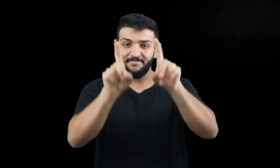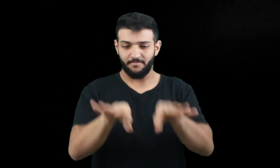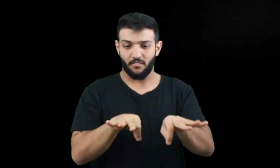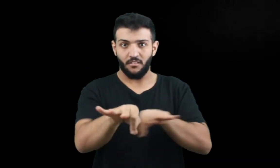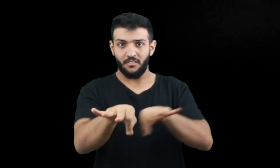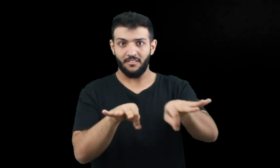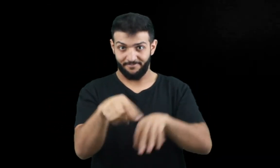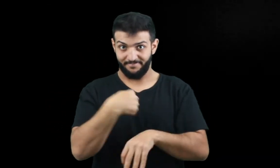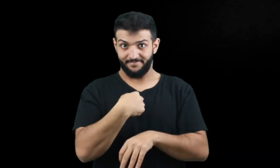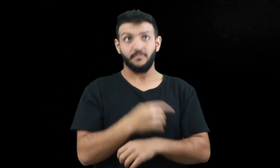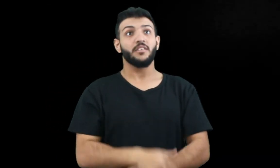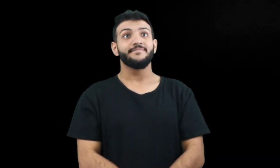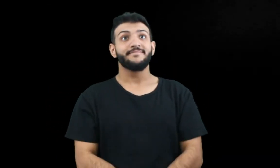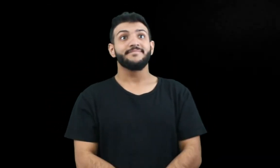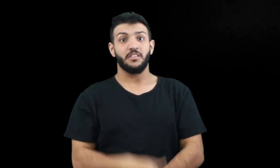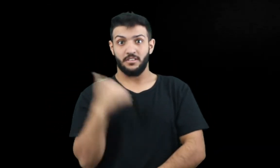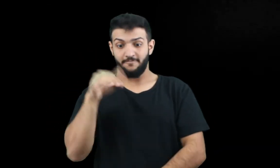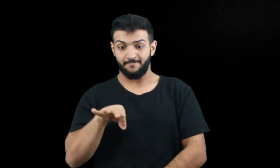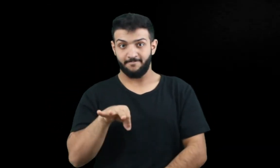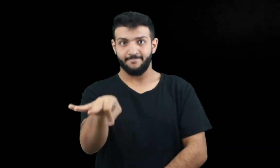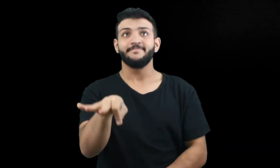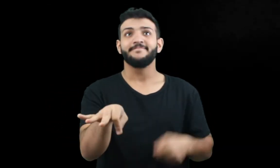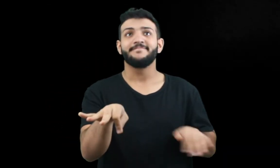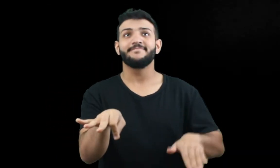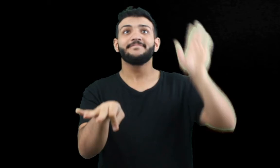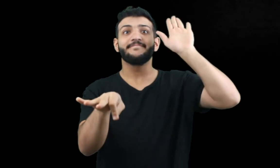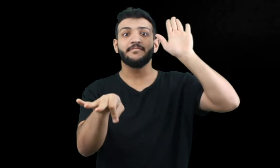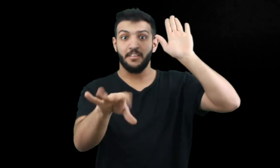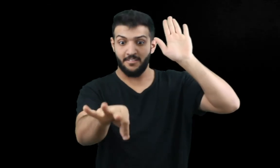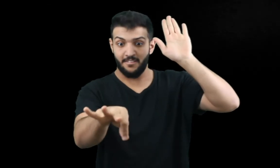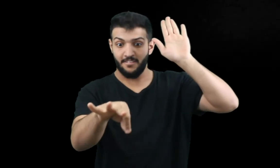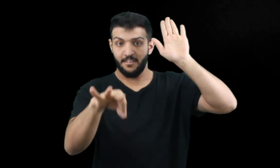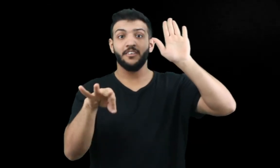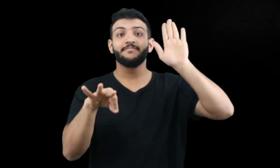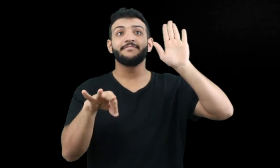They instructed me - - when I heard one kind of sound to put up my left hand, or another sound to put up my right hand.